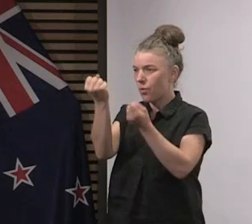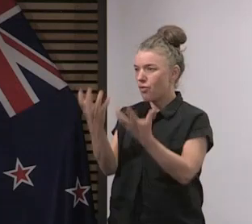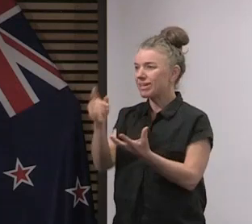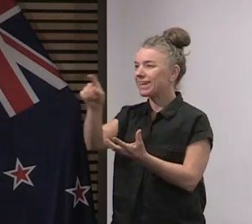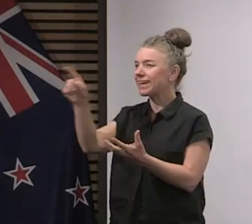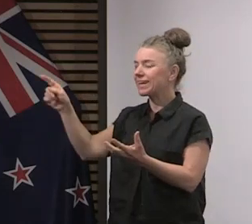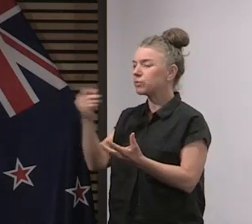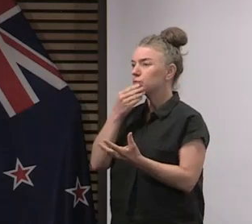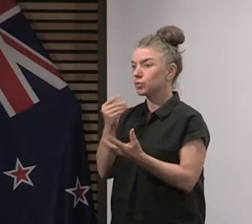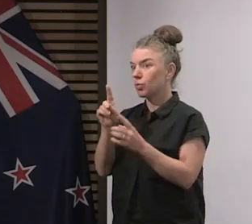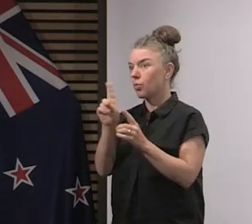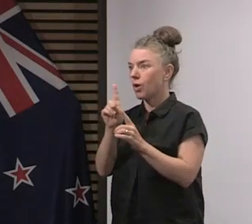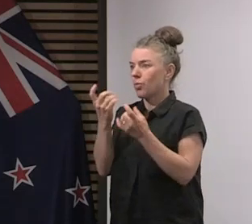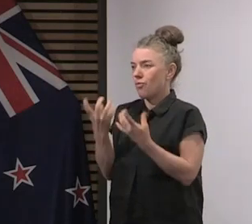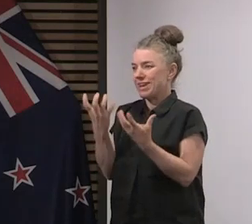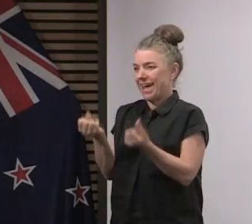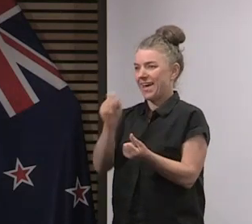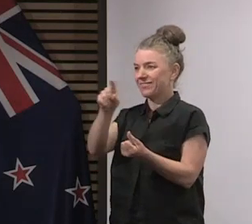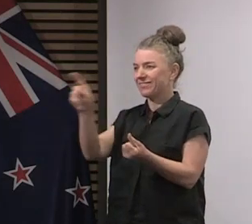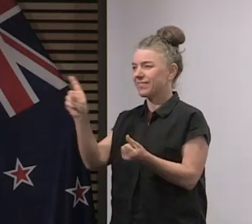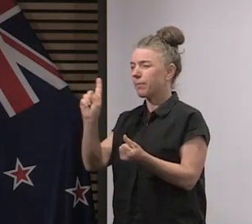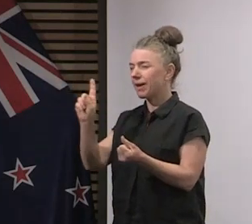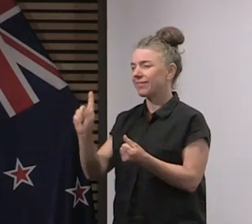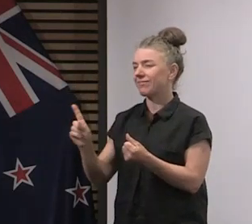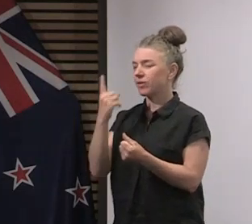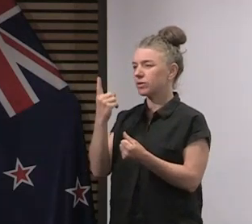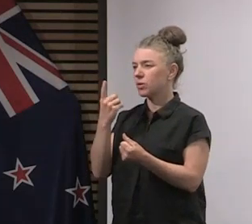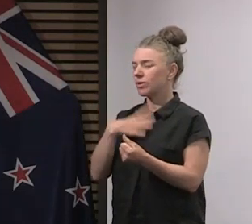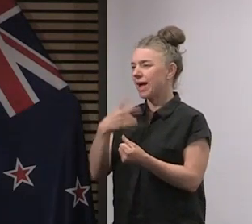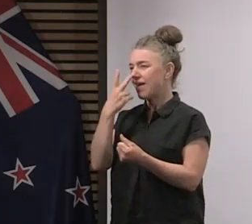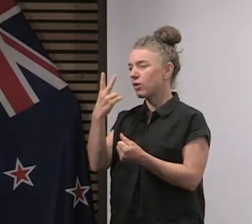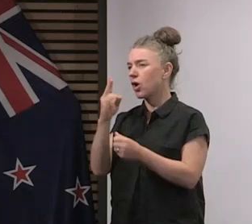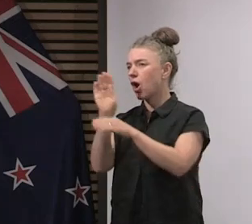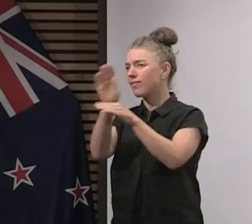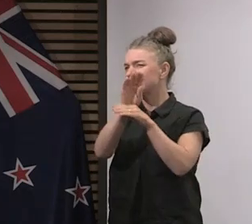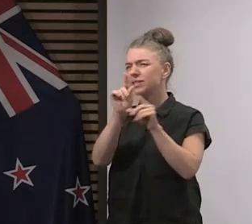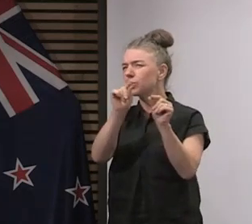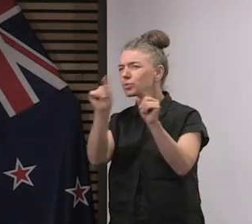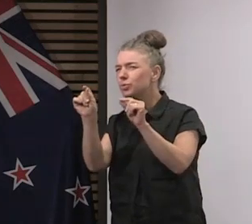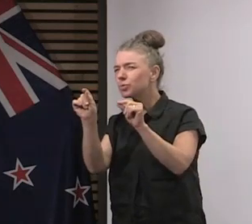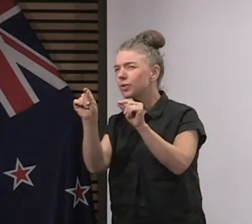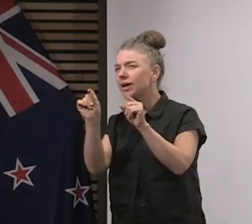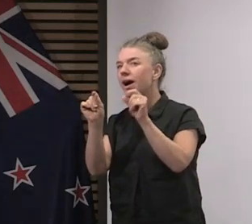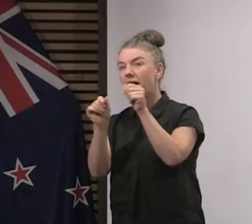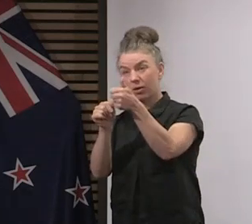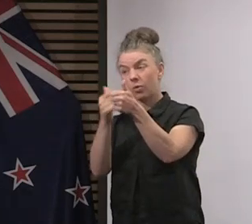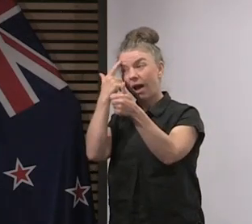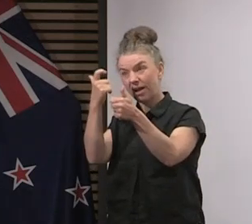could be used. We are not planning to reinvent the wheel here. We will use one of the existing approaches but we are